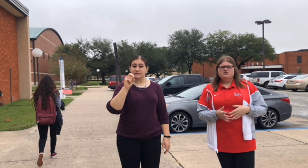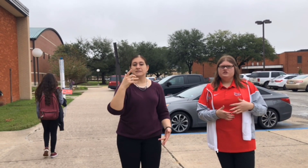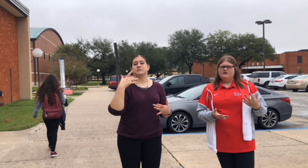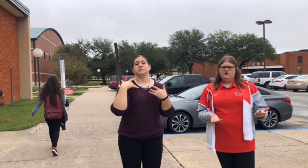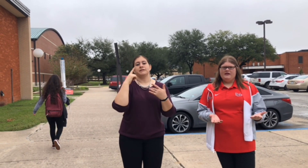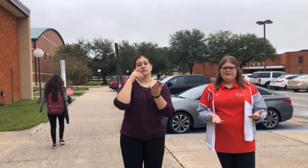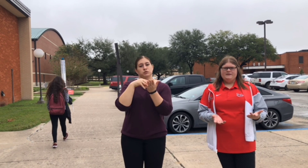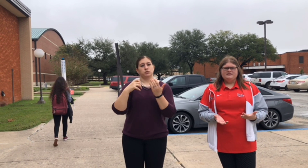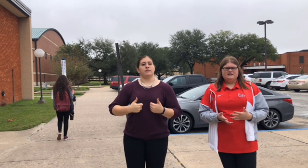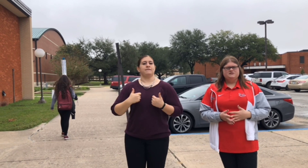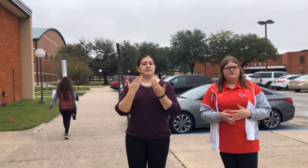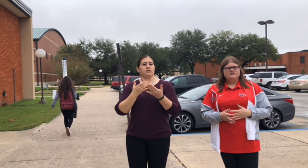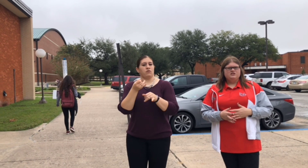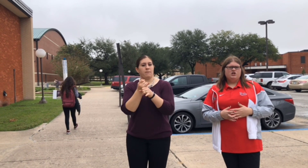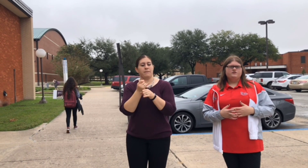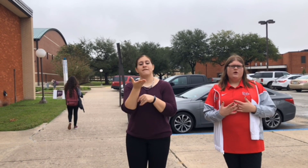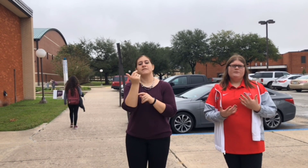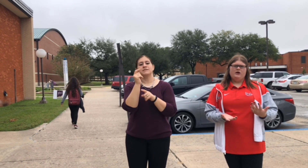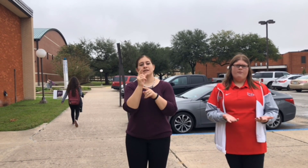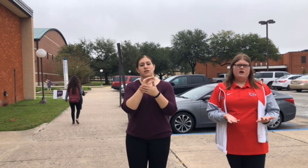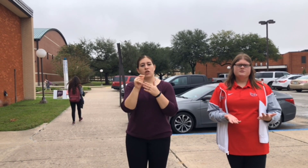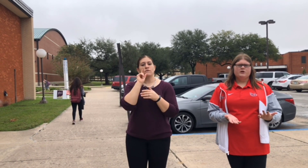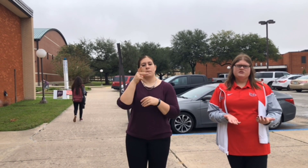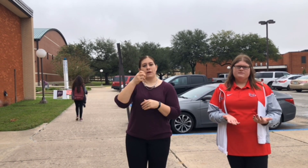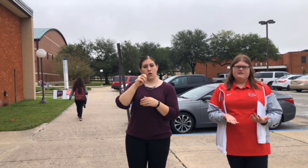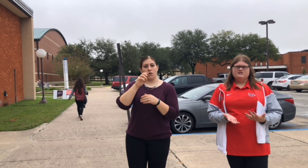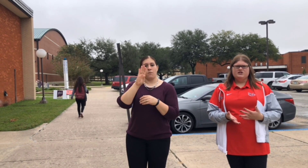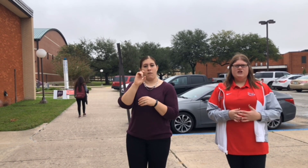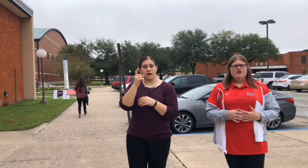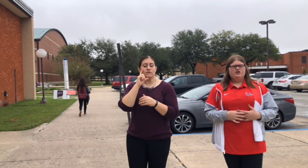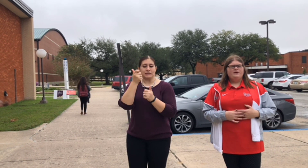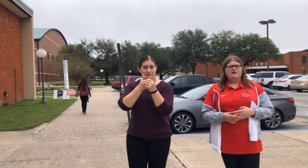students who live on campus. It's $15 for a PO box per semester. You're able to